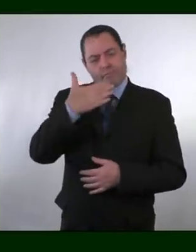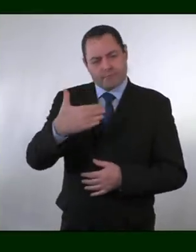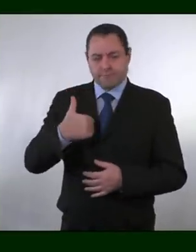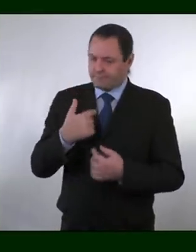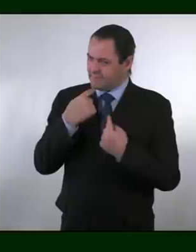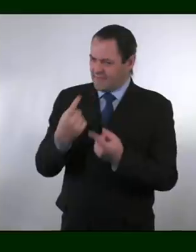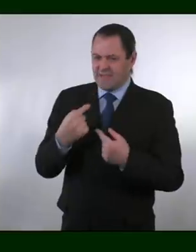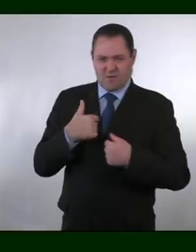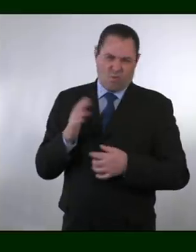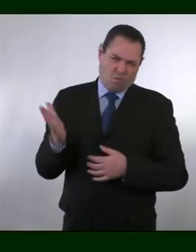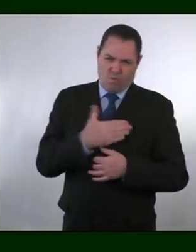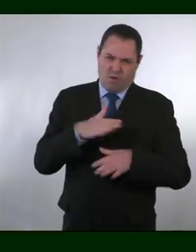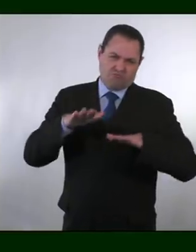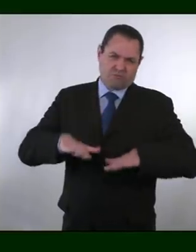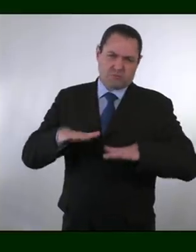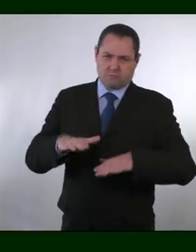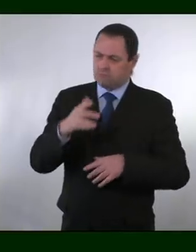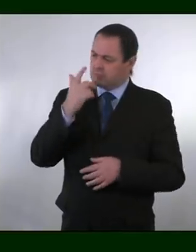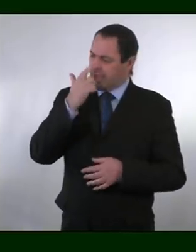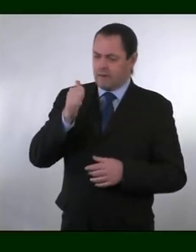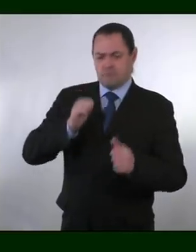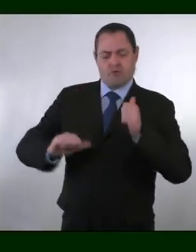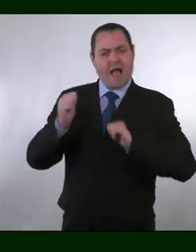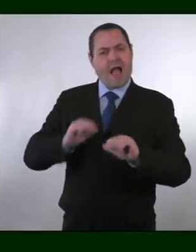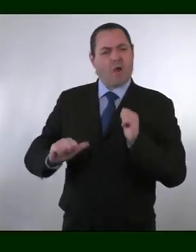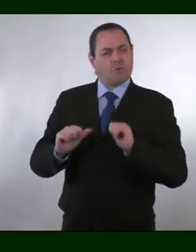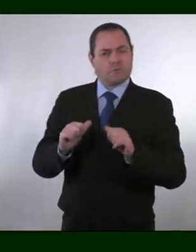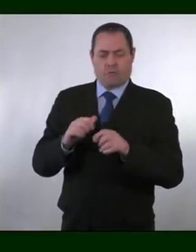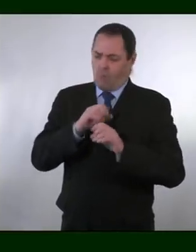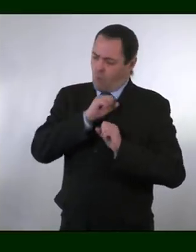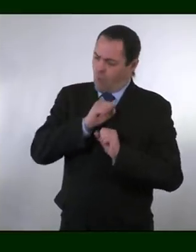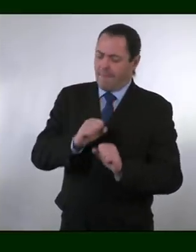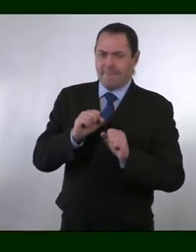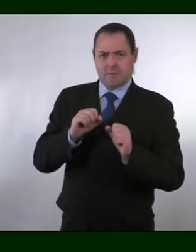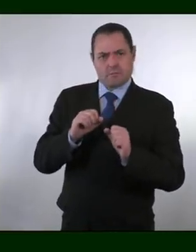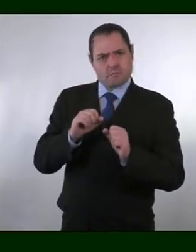in this country can be immensely proud of the massive commitments that this country has made,